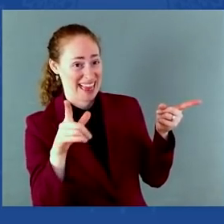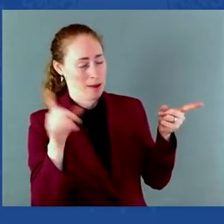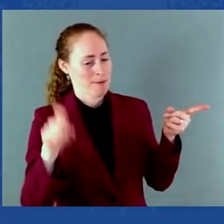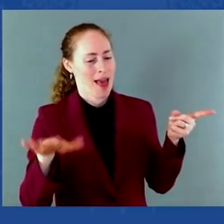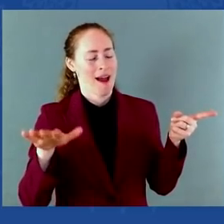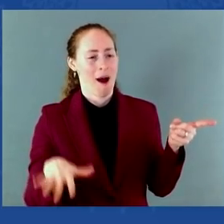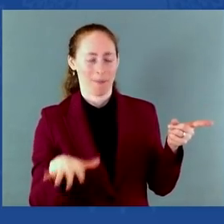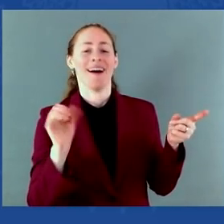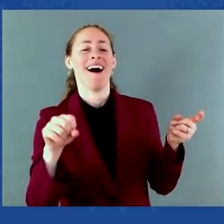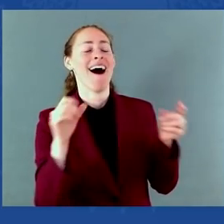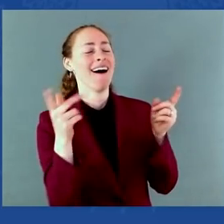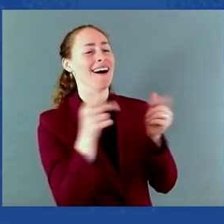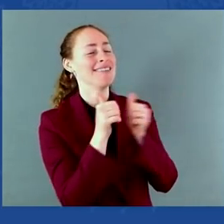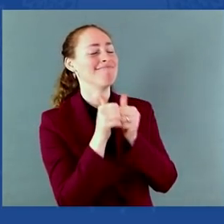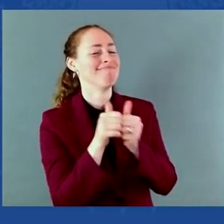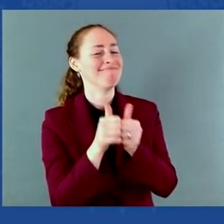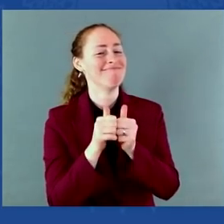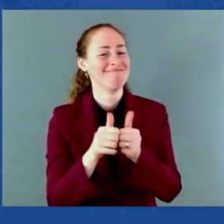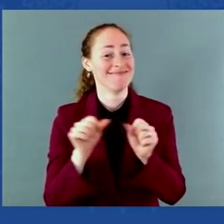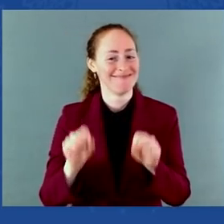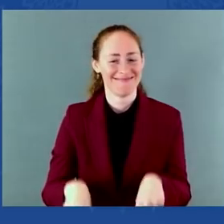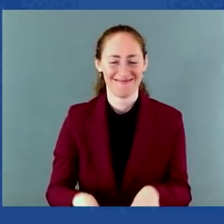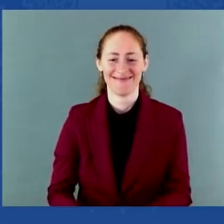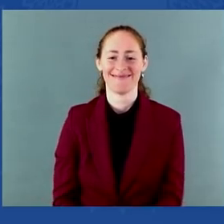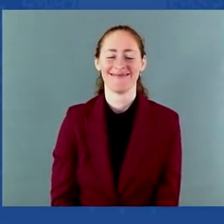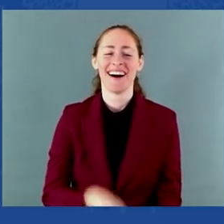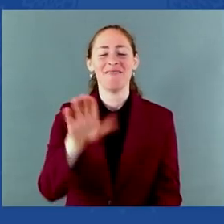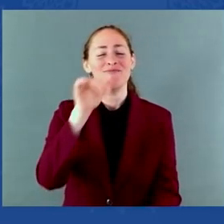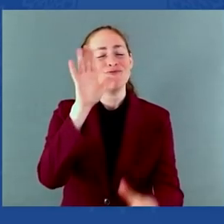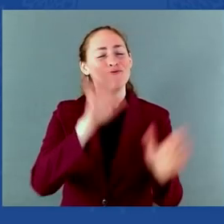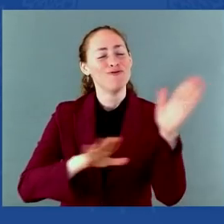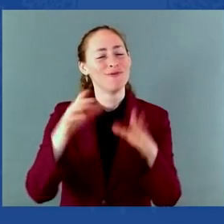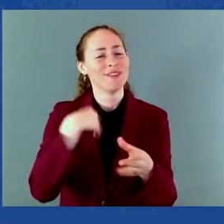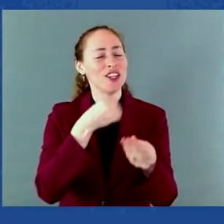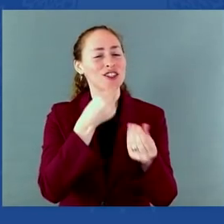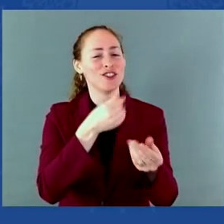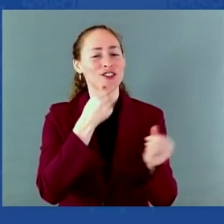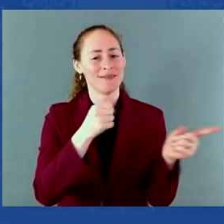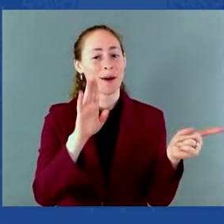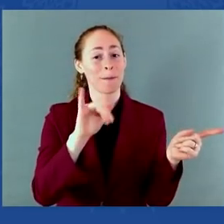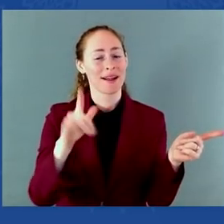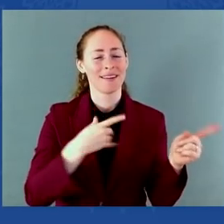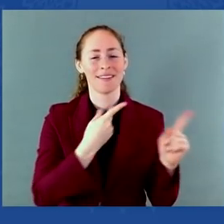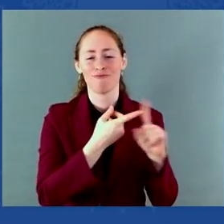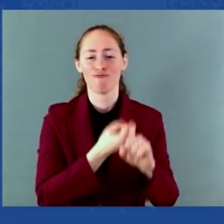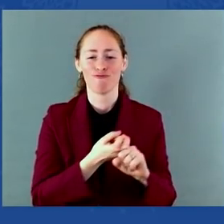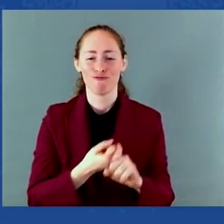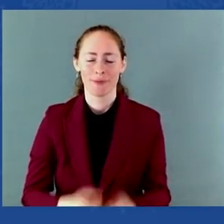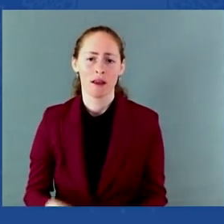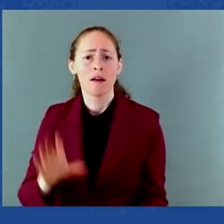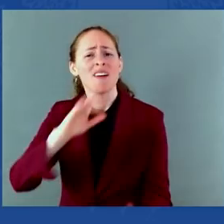and Billy is a friend. But making sure New Hampshire water is safe to drink, upgrading pipes that are 100 years old